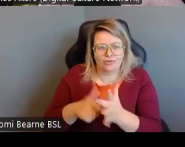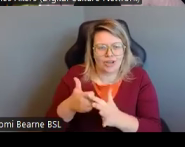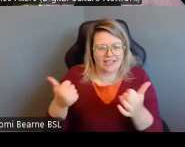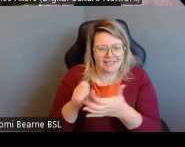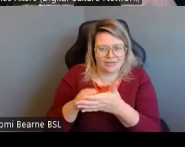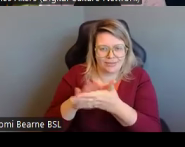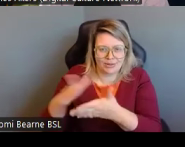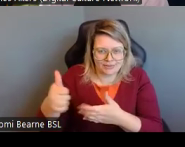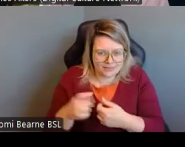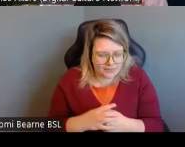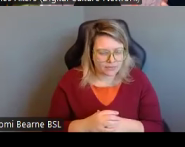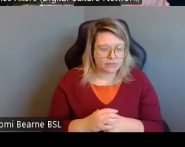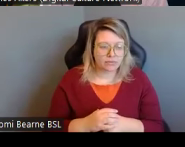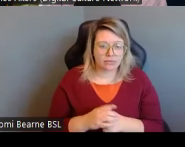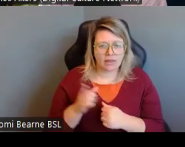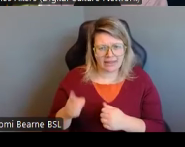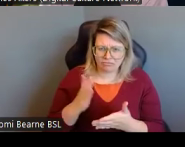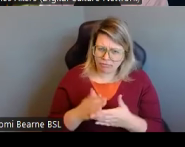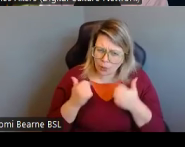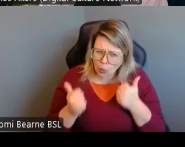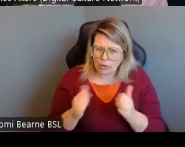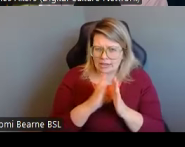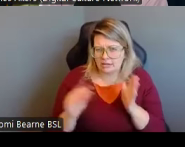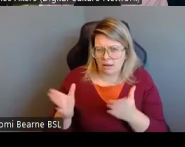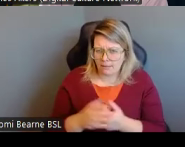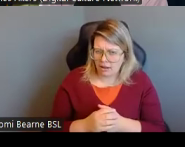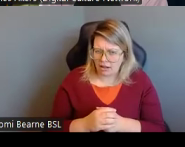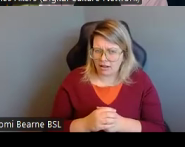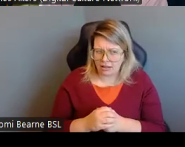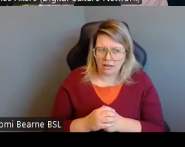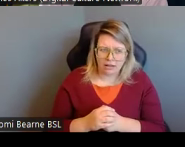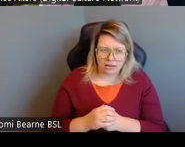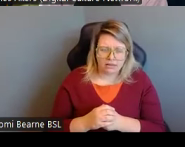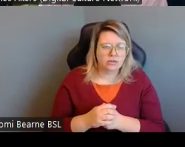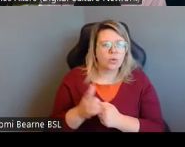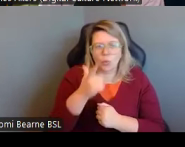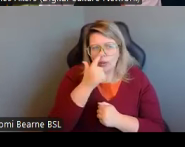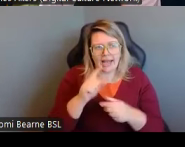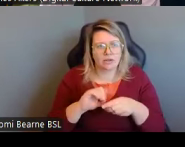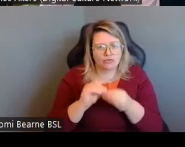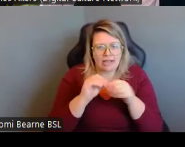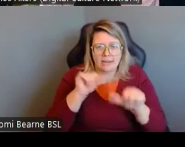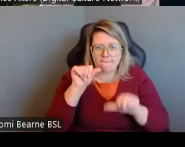It's a great example of using this. What we can do is plot different things against it.